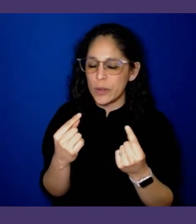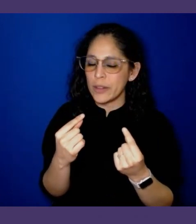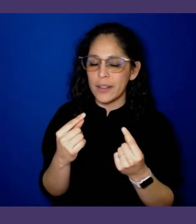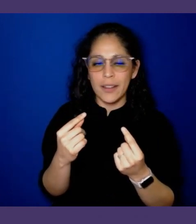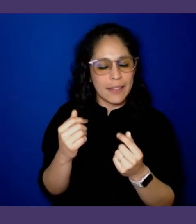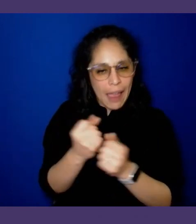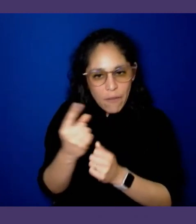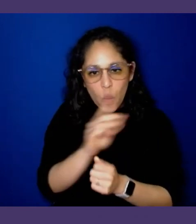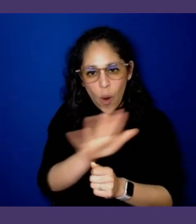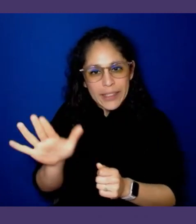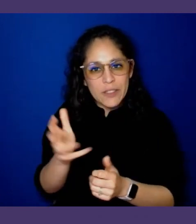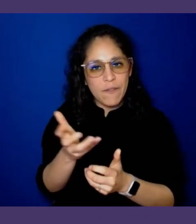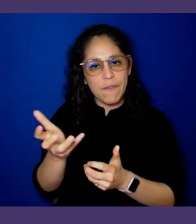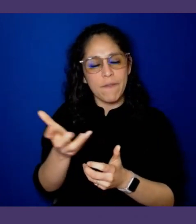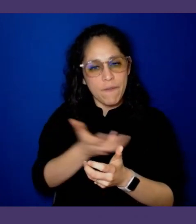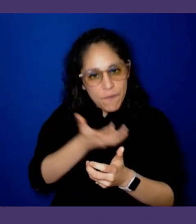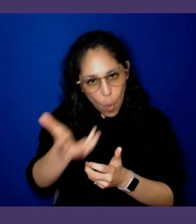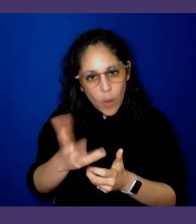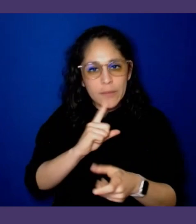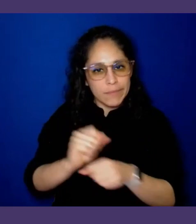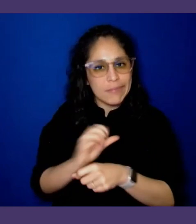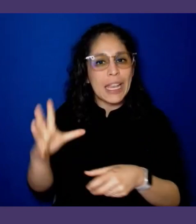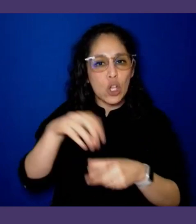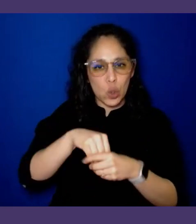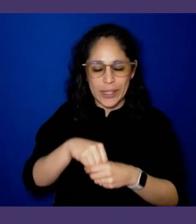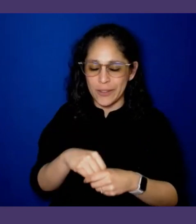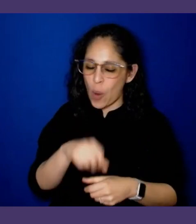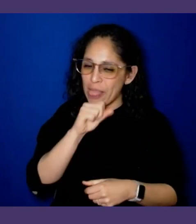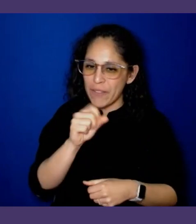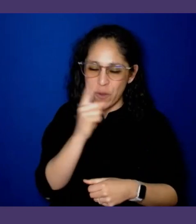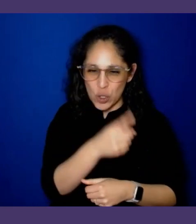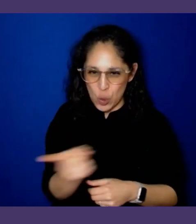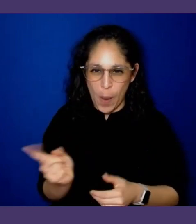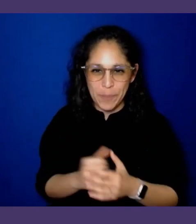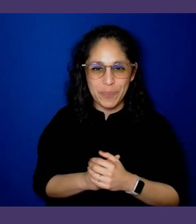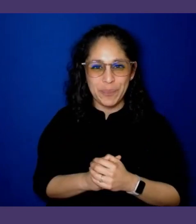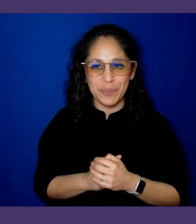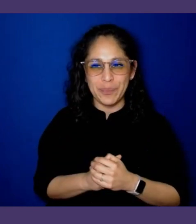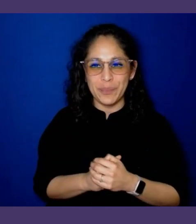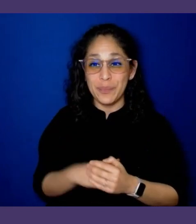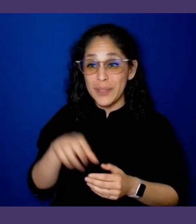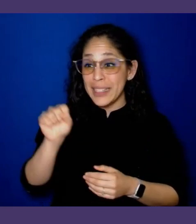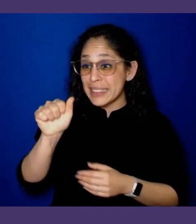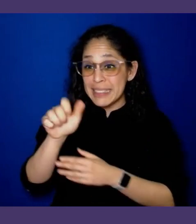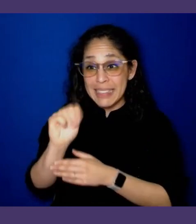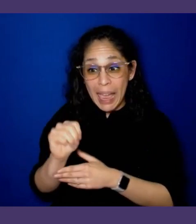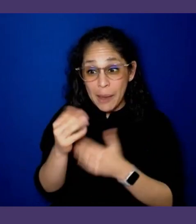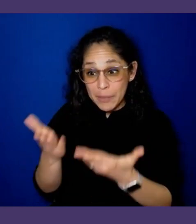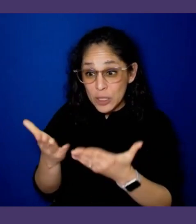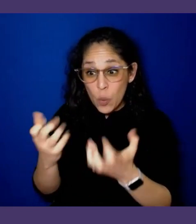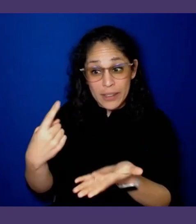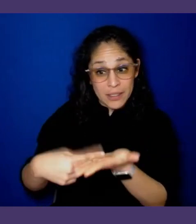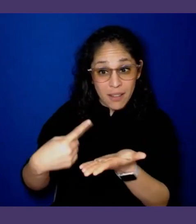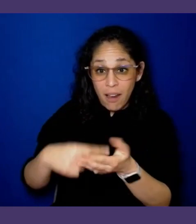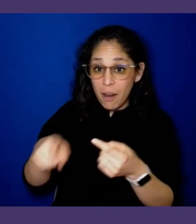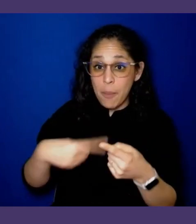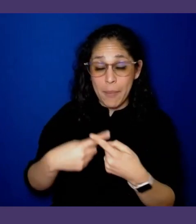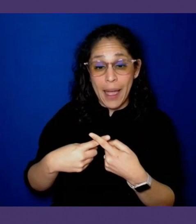I love that for you all. Sam, would you like to talk a little bit about IAAP now?